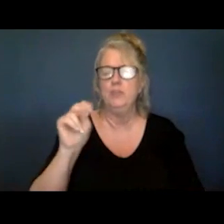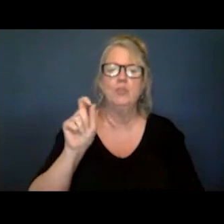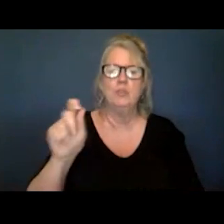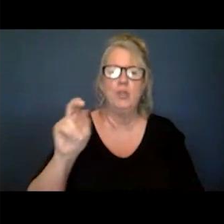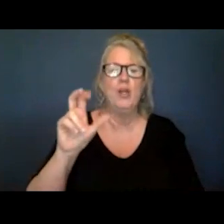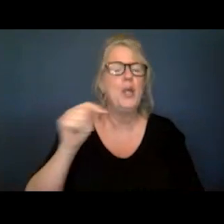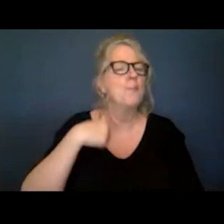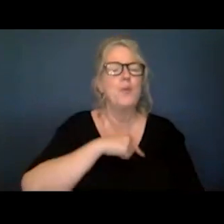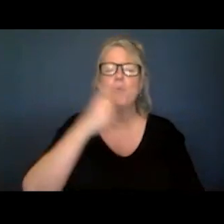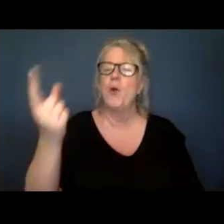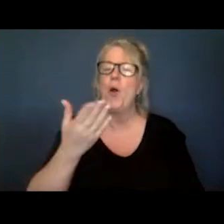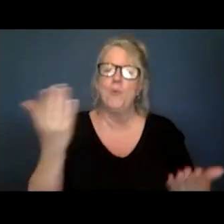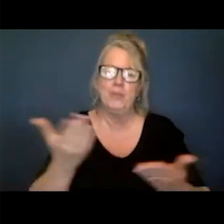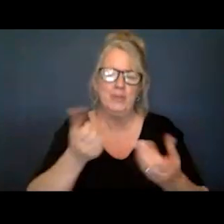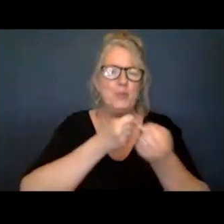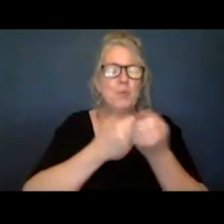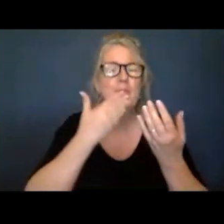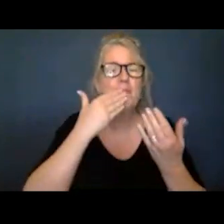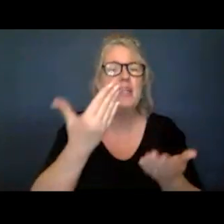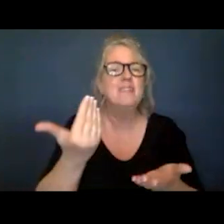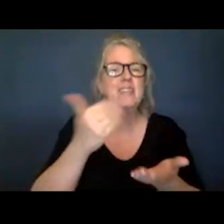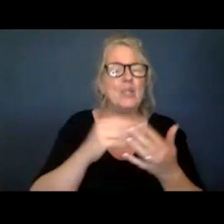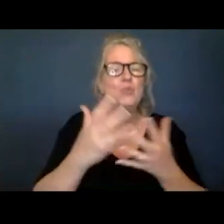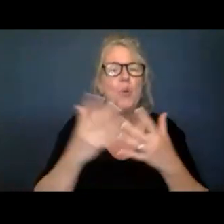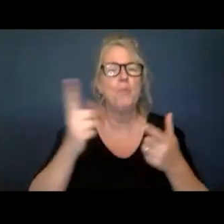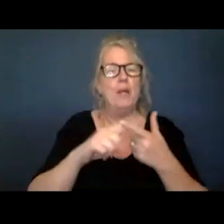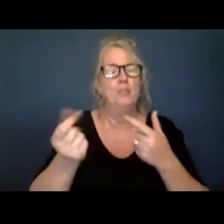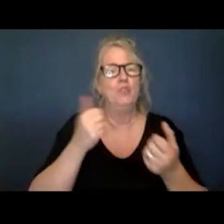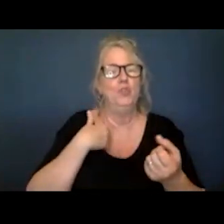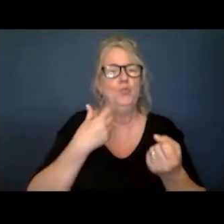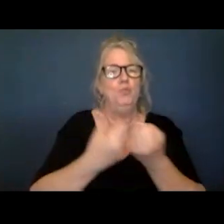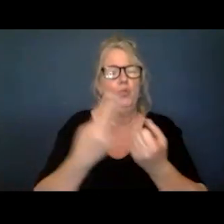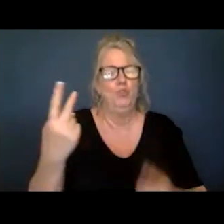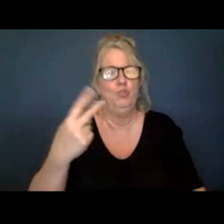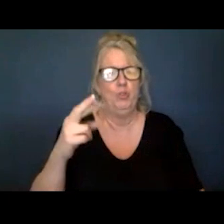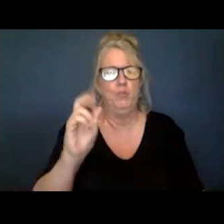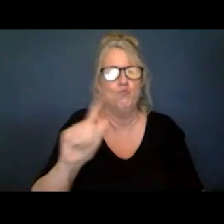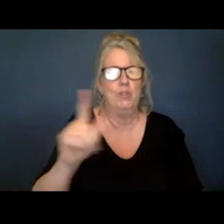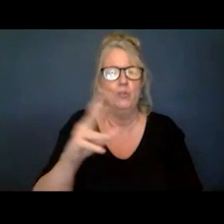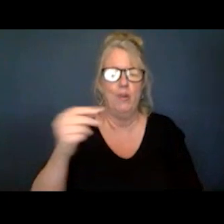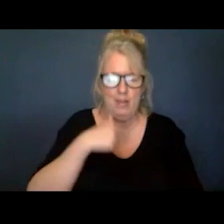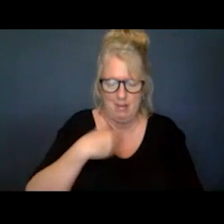always here to support you. Thanks again so much for joining Rachel and I today.